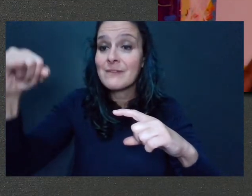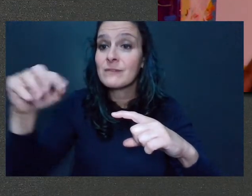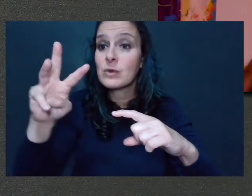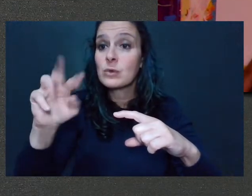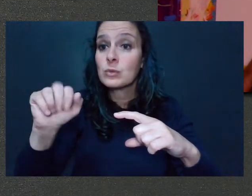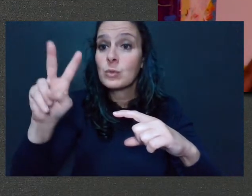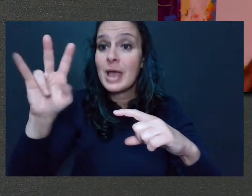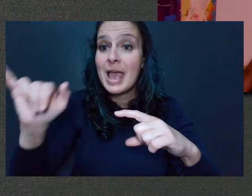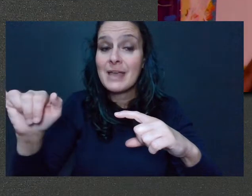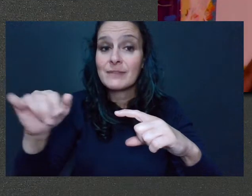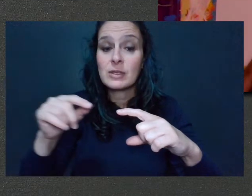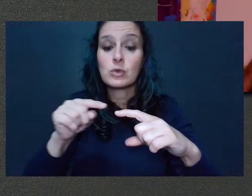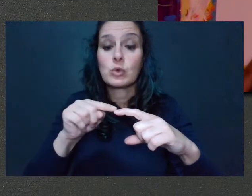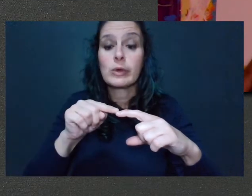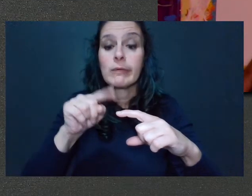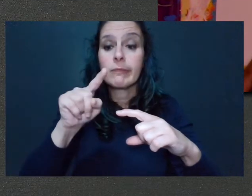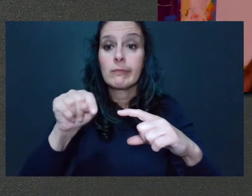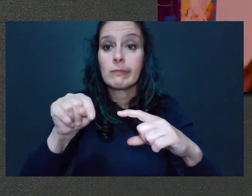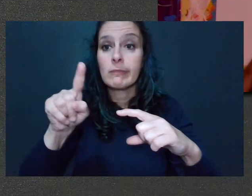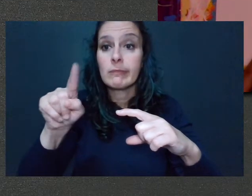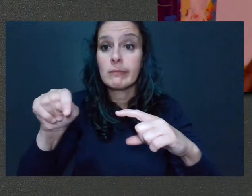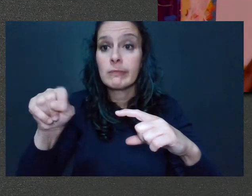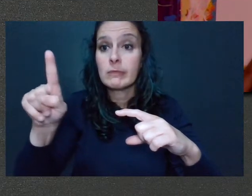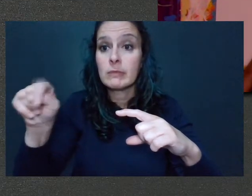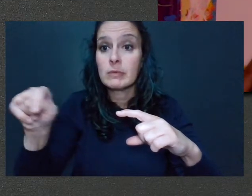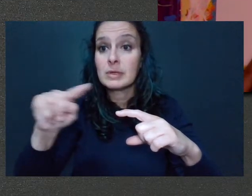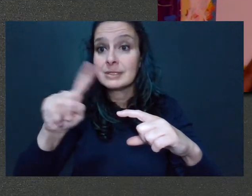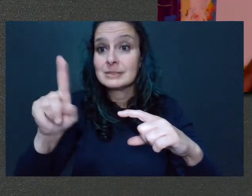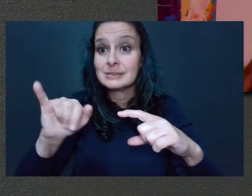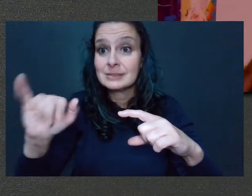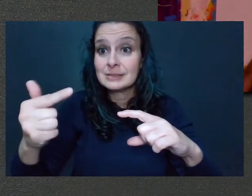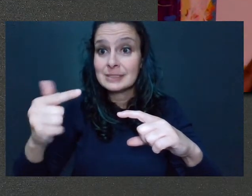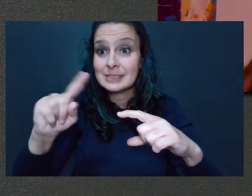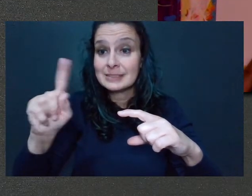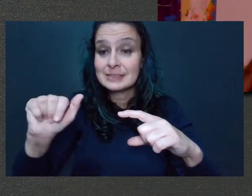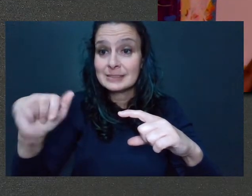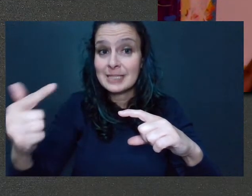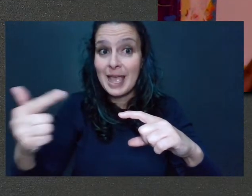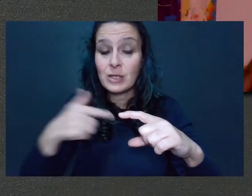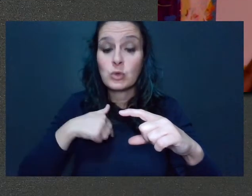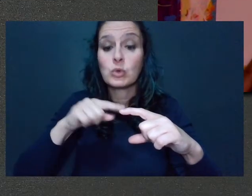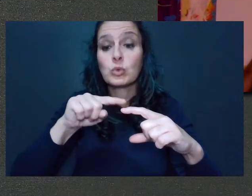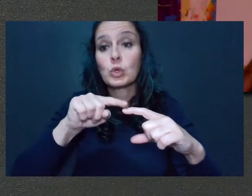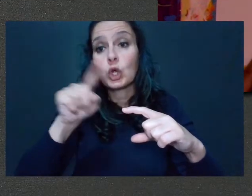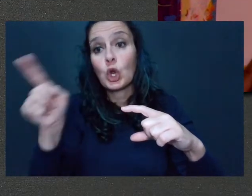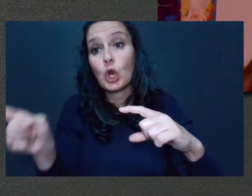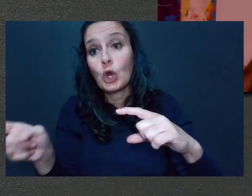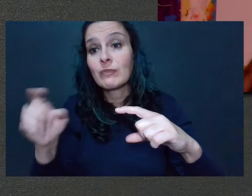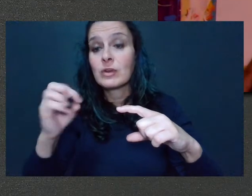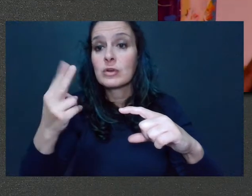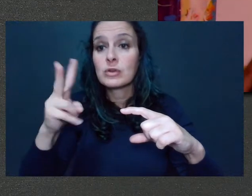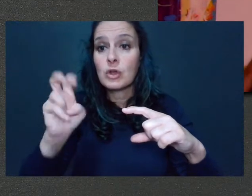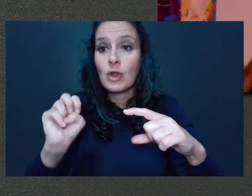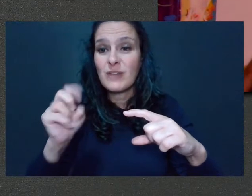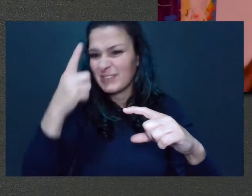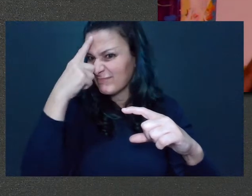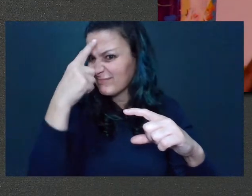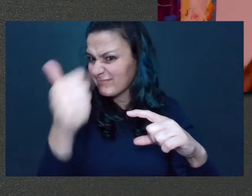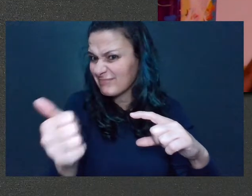You could do zigzag lines. You could do curved lines. You get to choose; you're the artist.